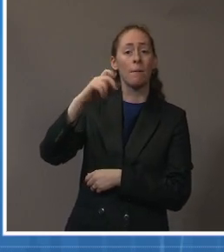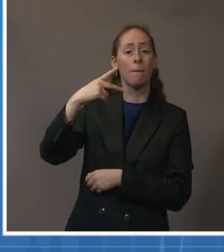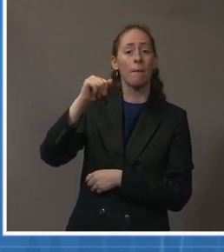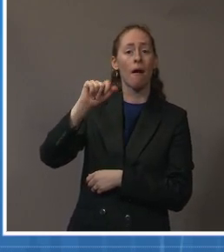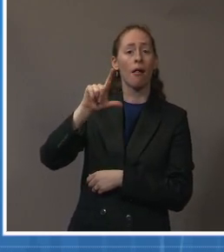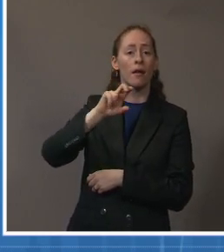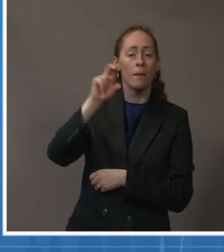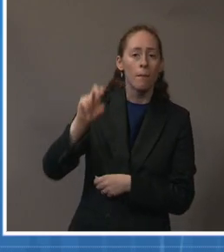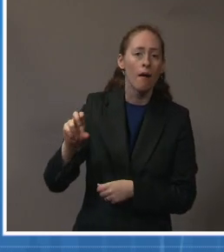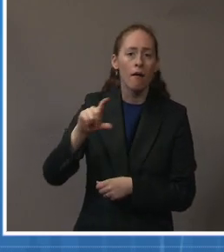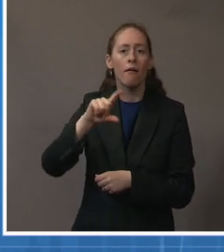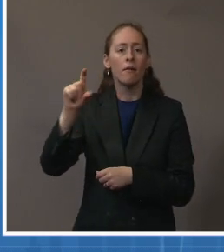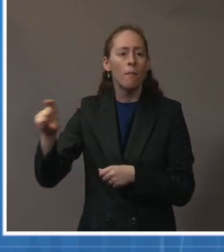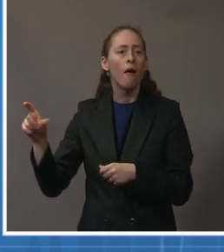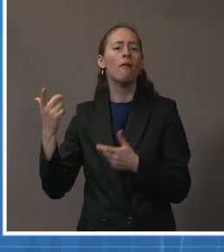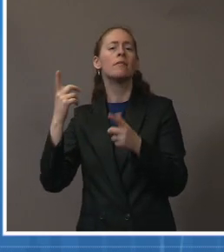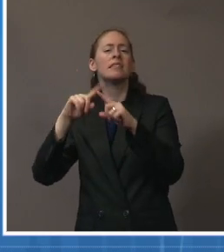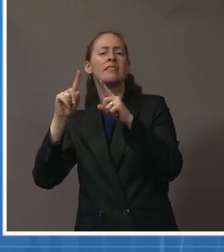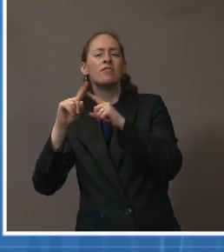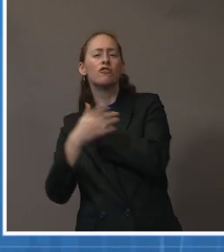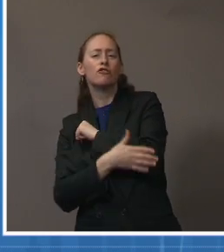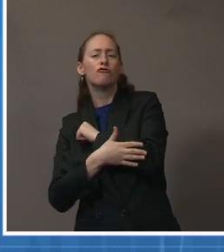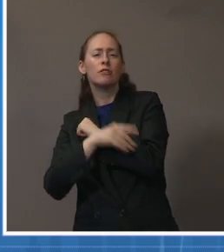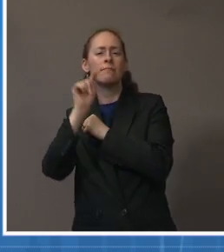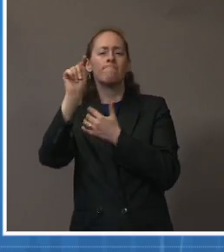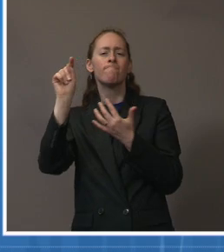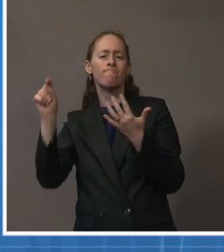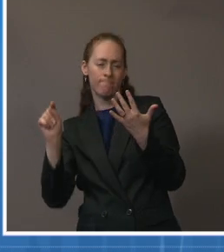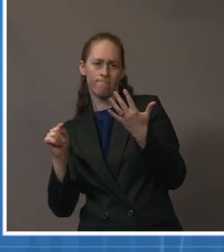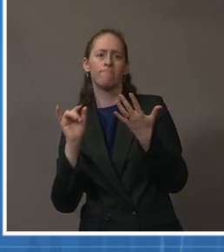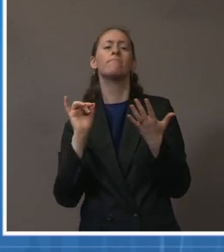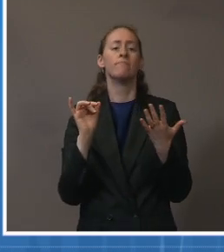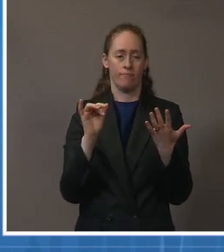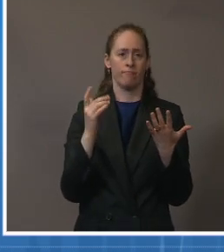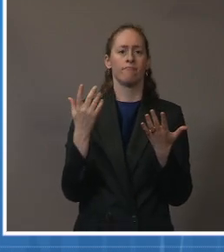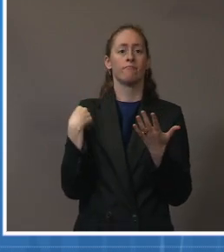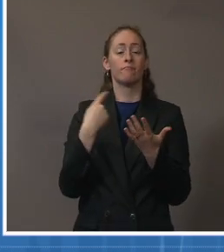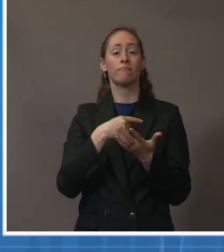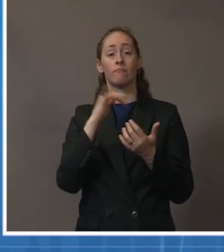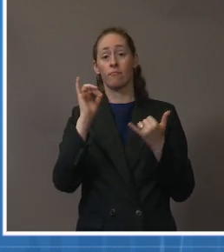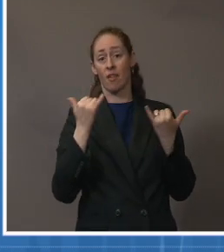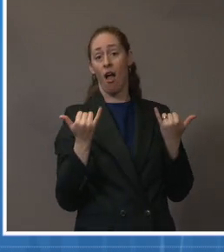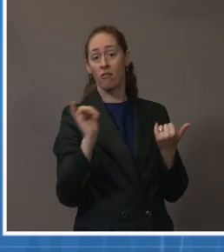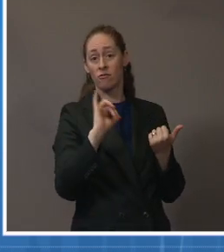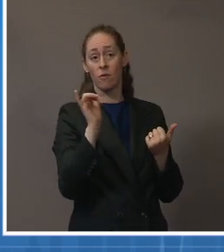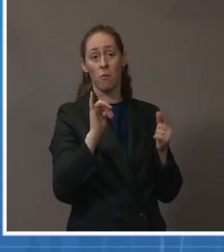It recognizes our closest neighbors, Canada and Mexico, which received our first shared vaccines;